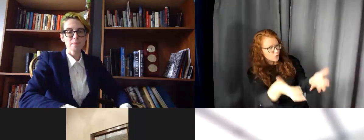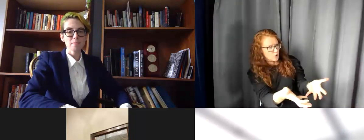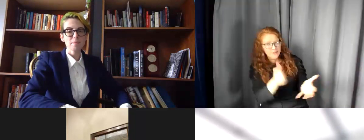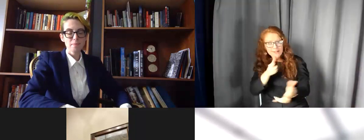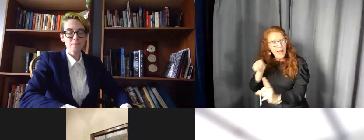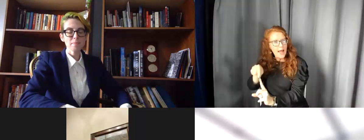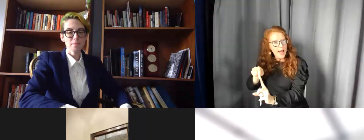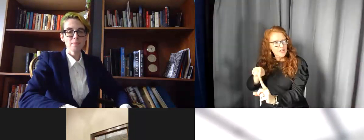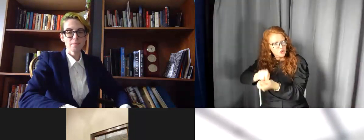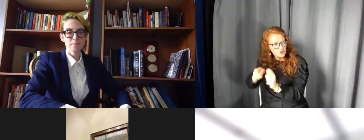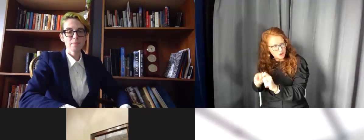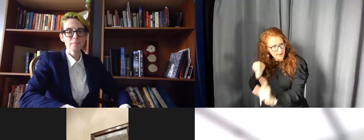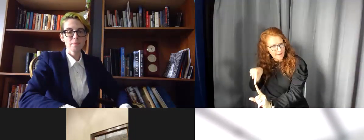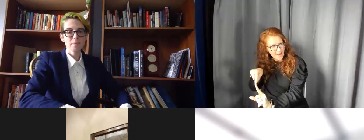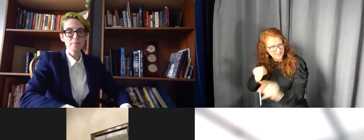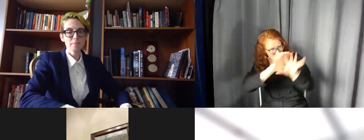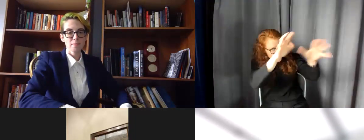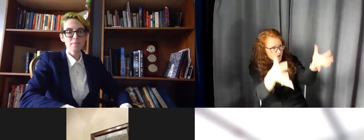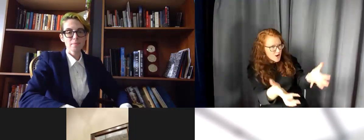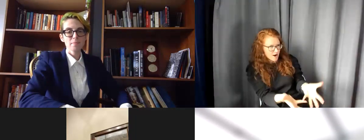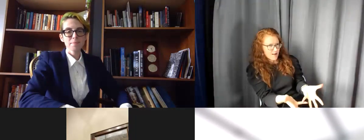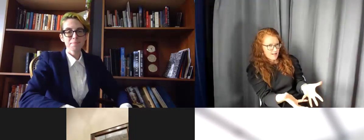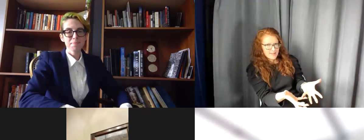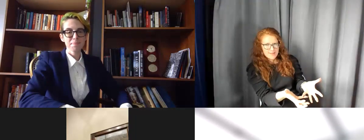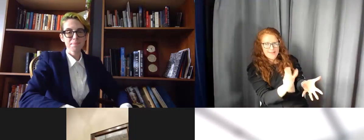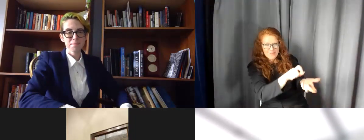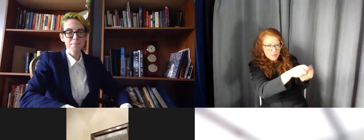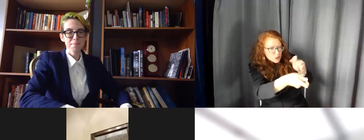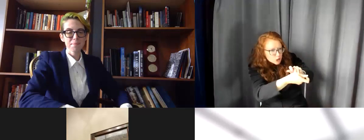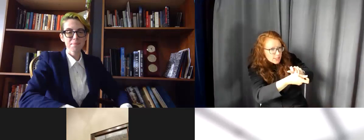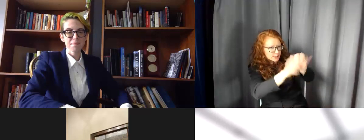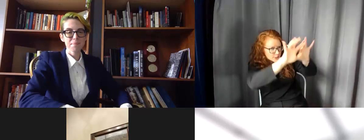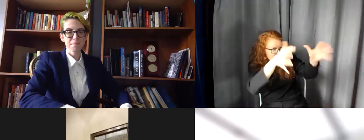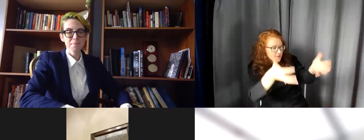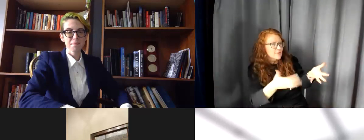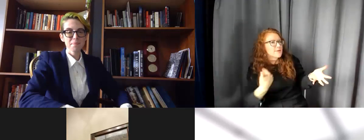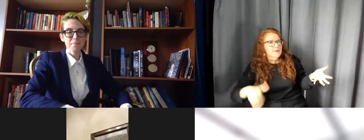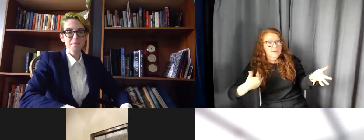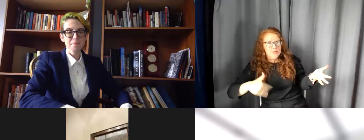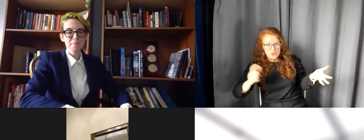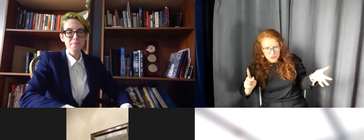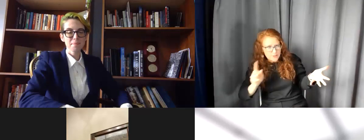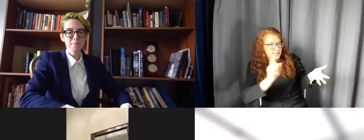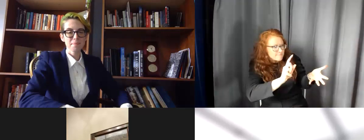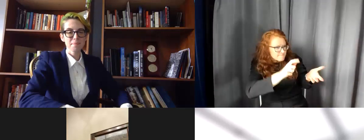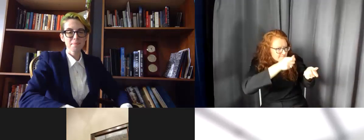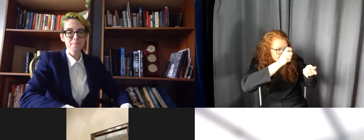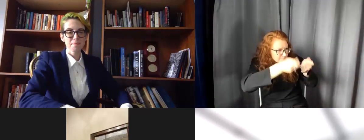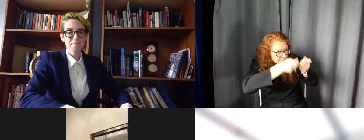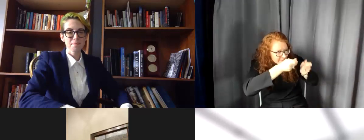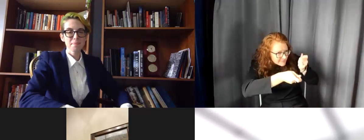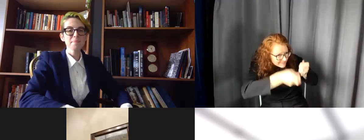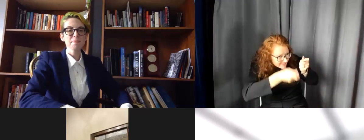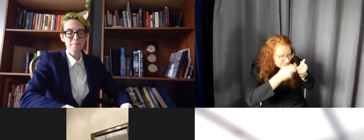Jordan Radford: it's the environment, and how that person is is viewed and and interact with the environment. So